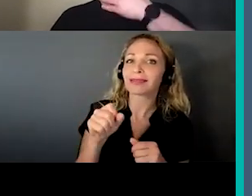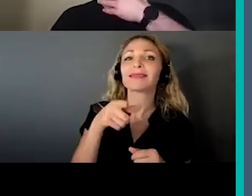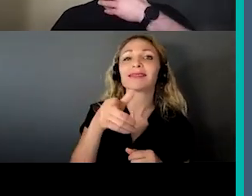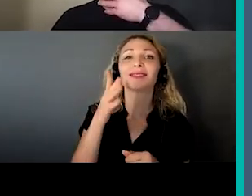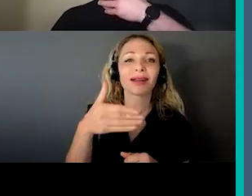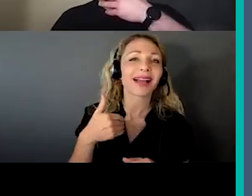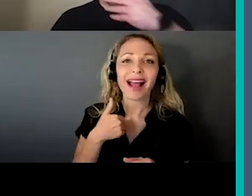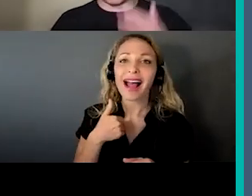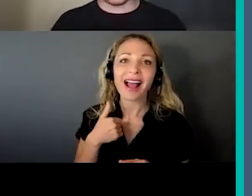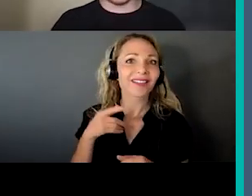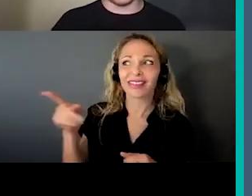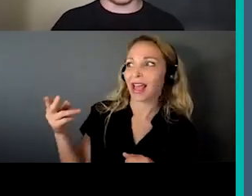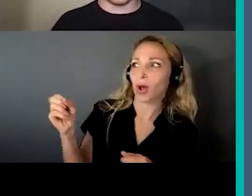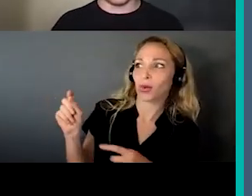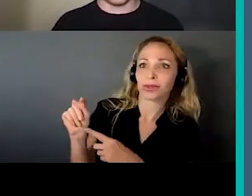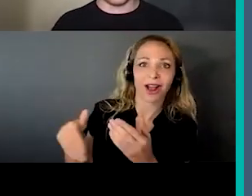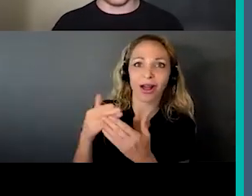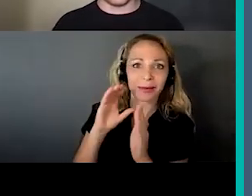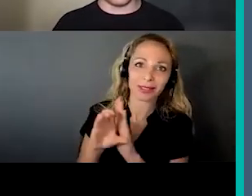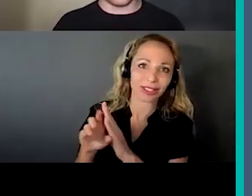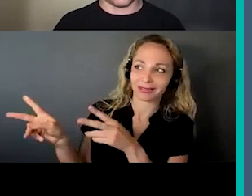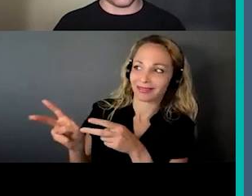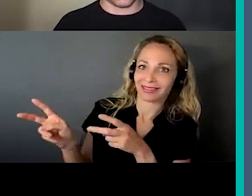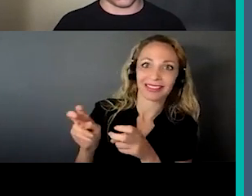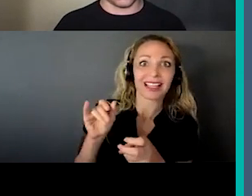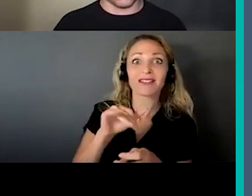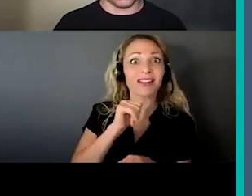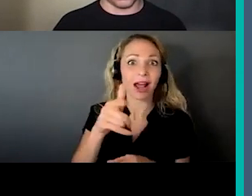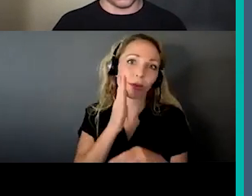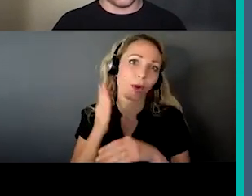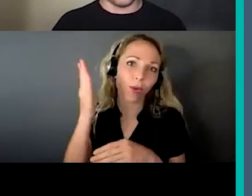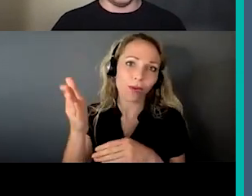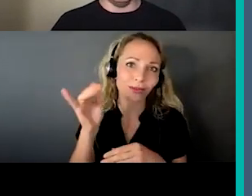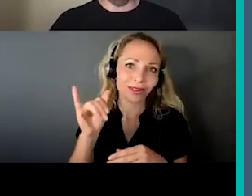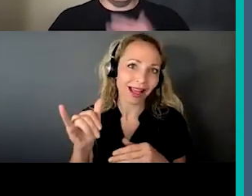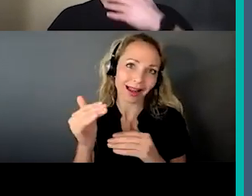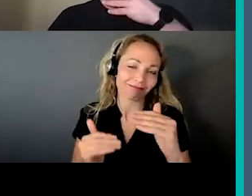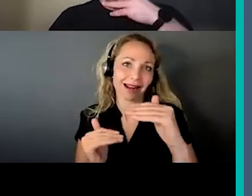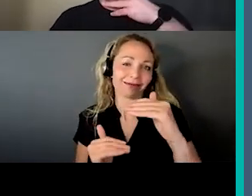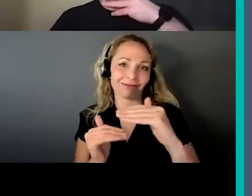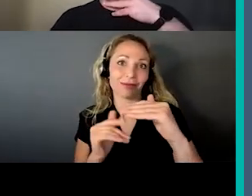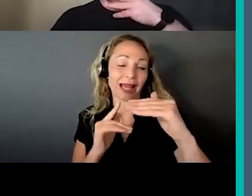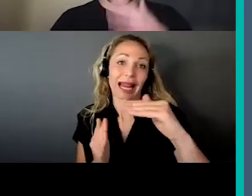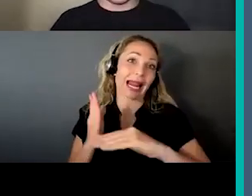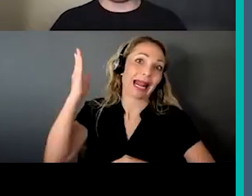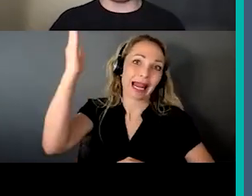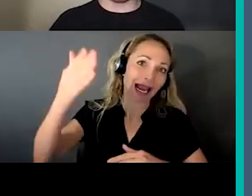OTHERWISE YOU COME UP WITH LIMITS WHERE WE HAVE TONS AND TONS OF IMAGES THAT YOU ARE HOSTING ON HubSpot AND